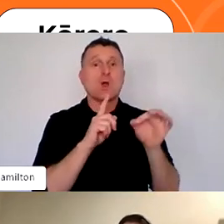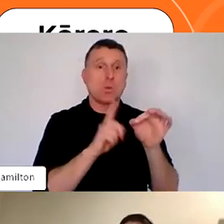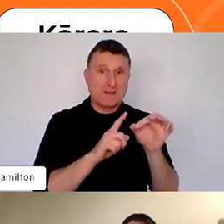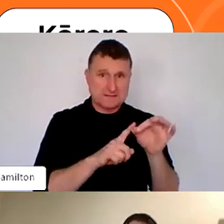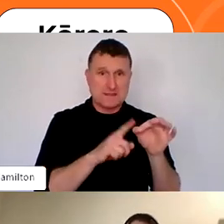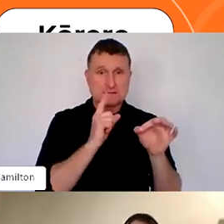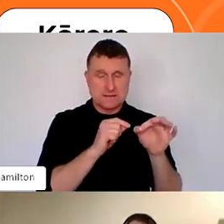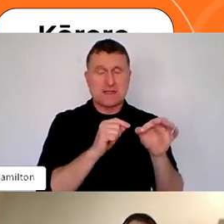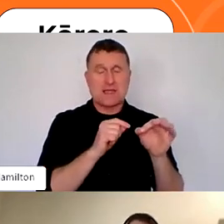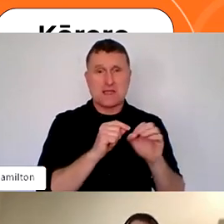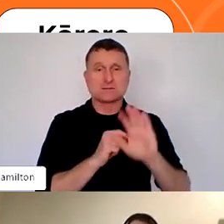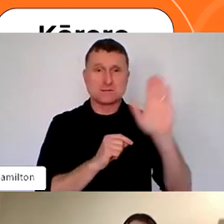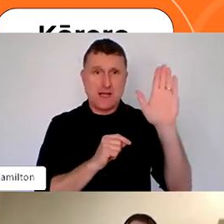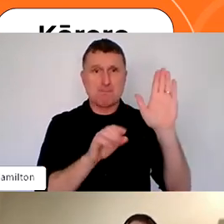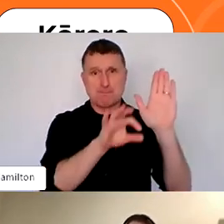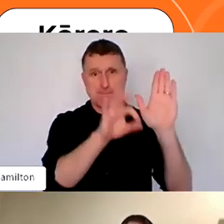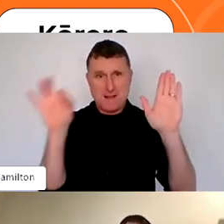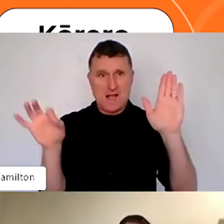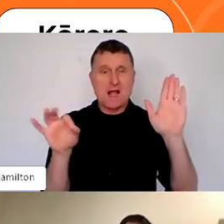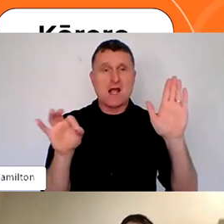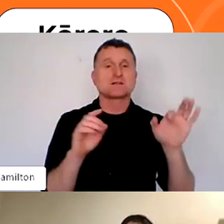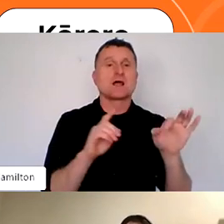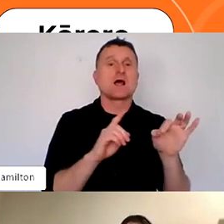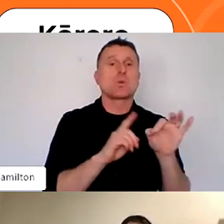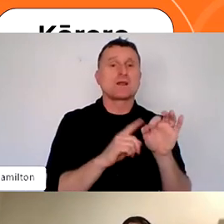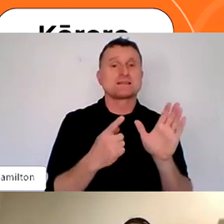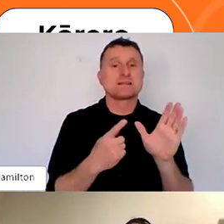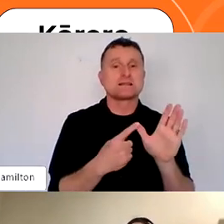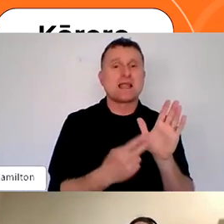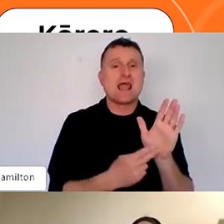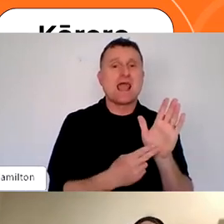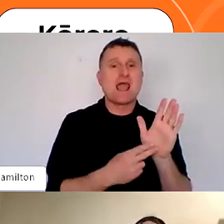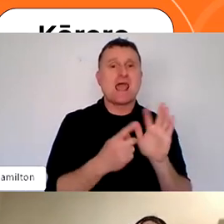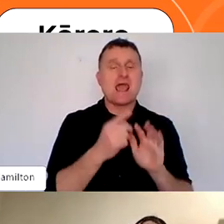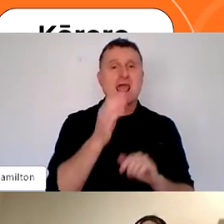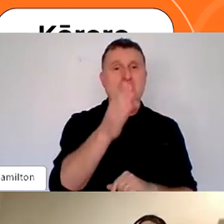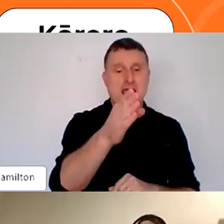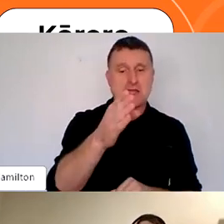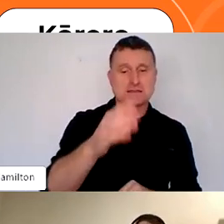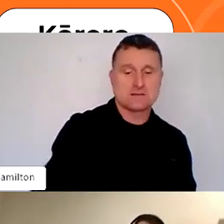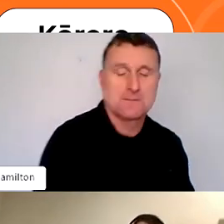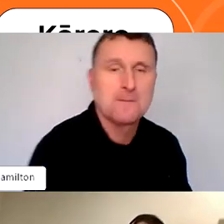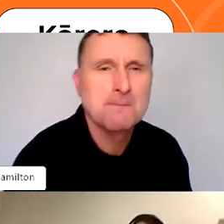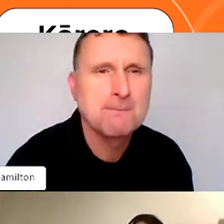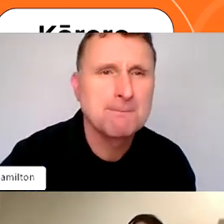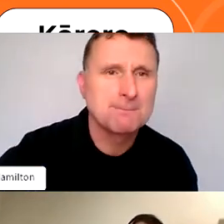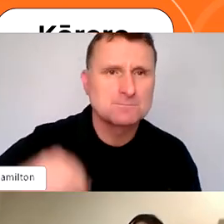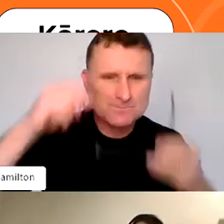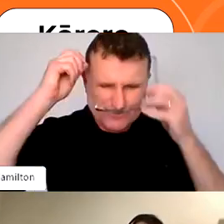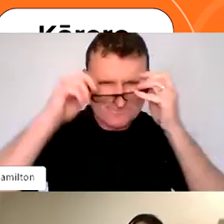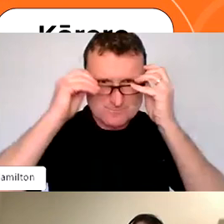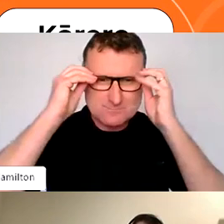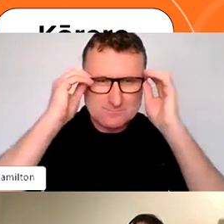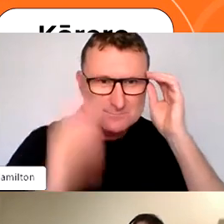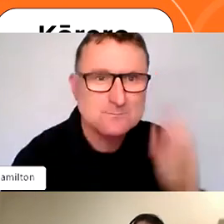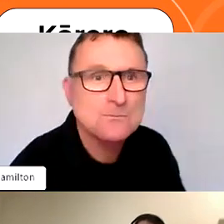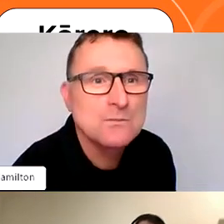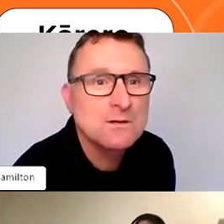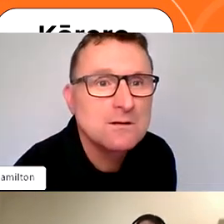to ask a question of the panel. So I'll pass over to you Anne.